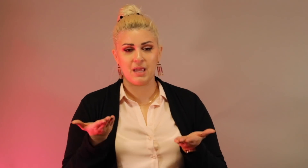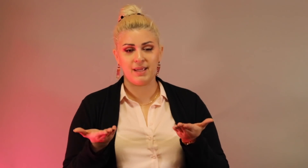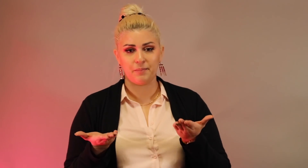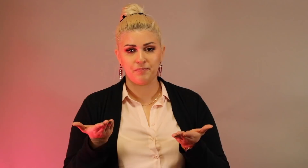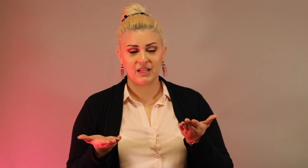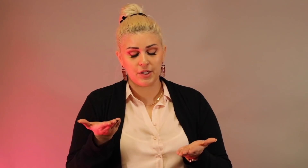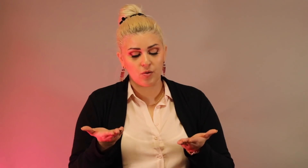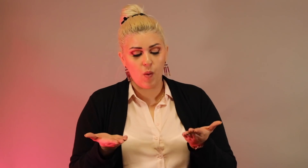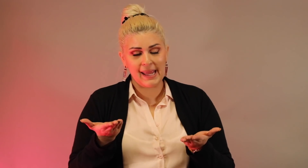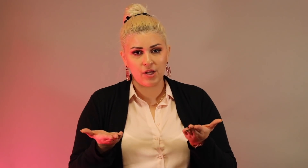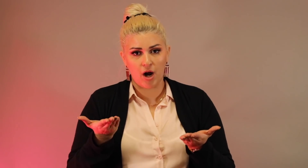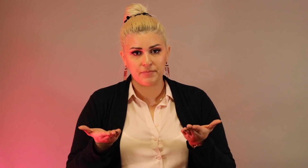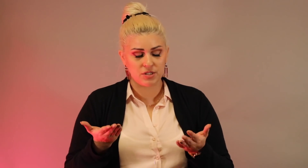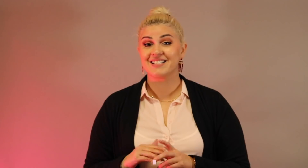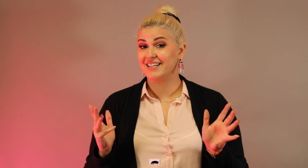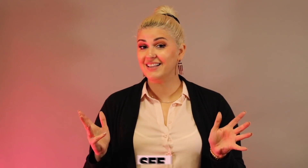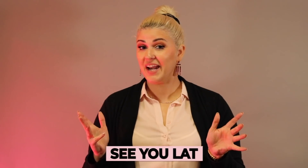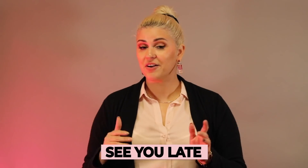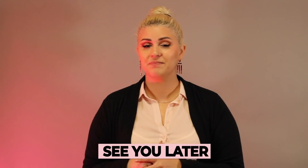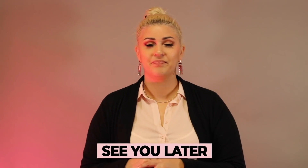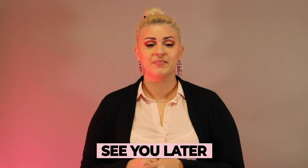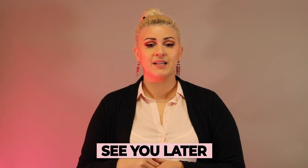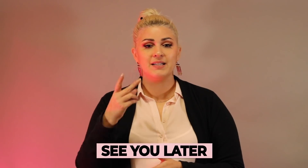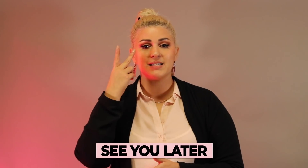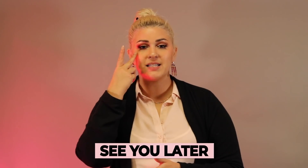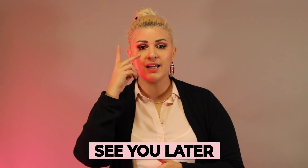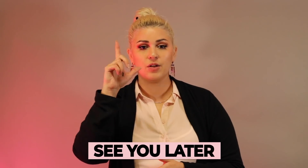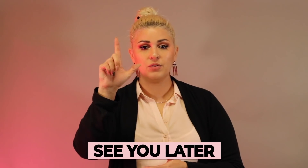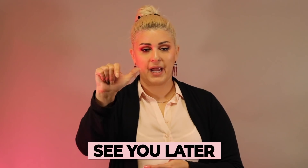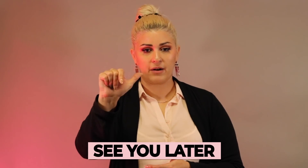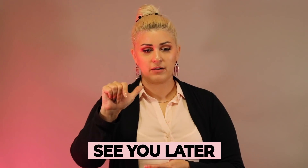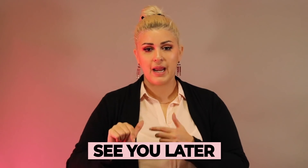Maybe, like you're weighing your options. See you later, See you later.